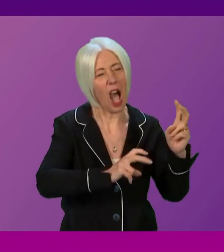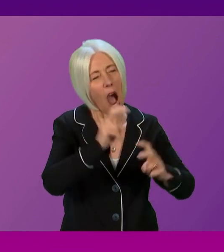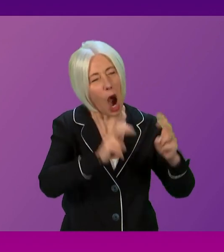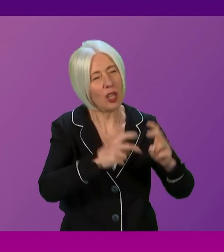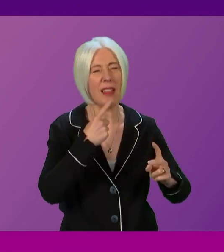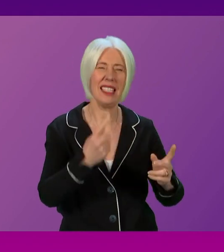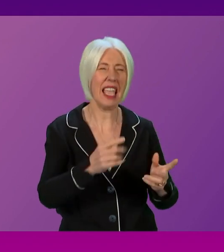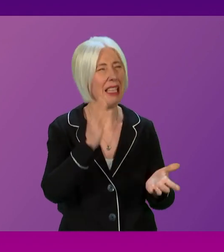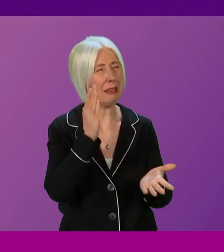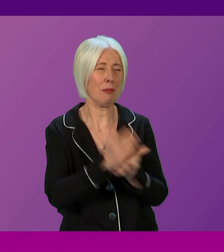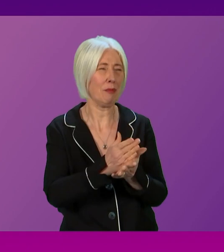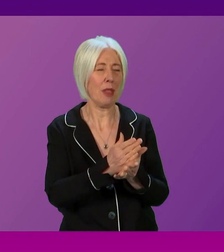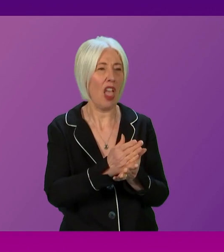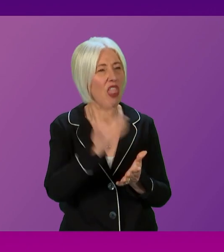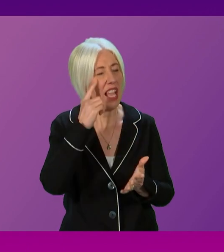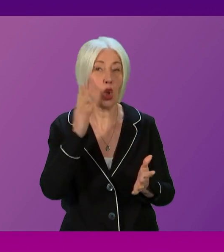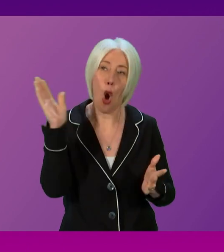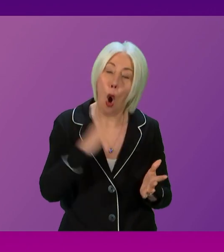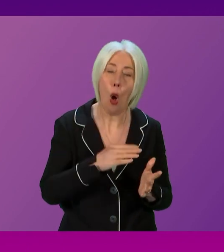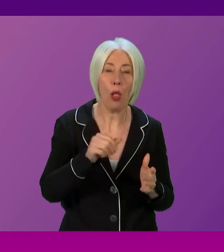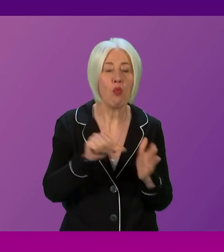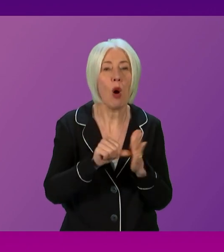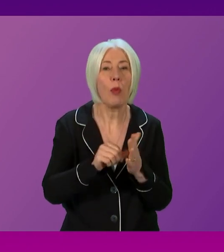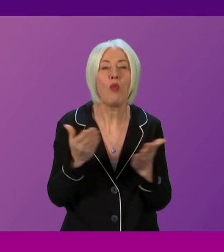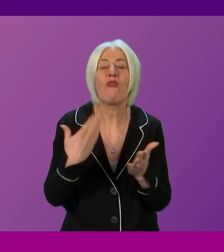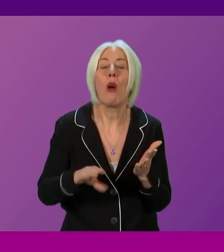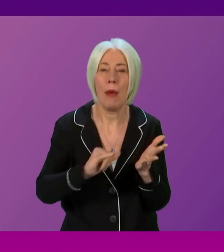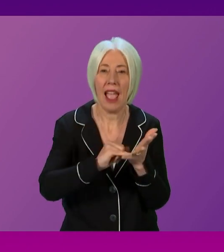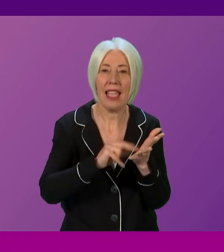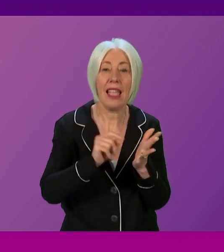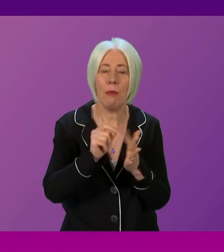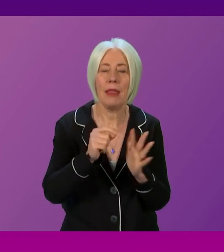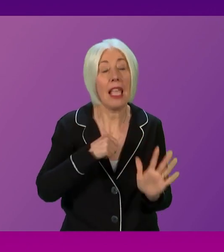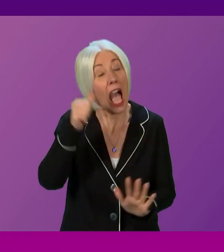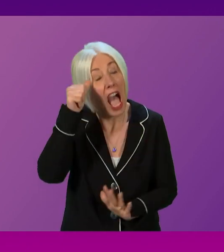uniquely down to the SNP. I know that he does not like comparisons but, if he is going to